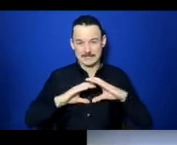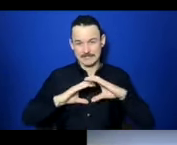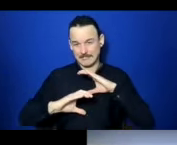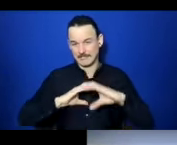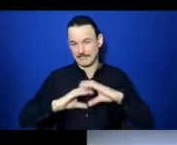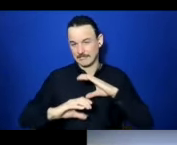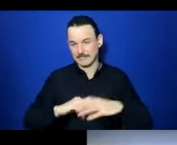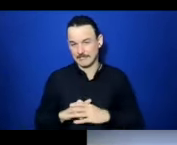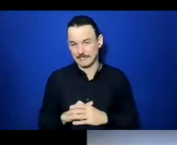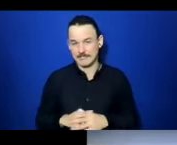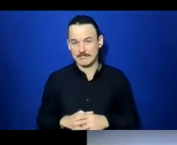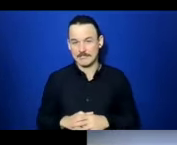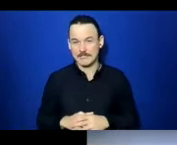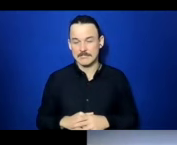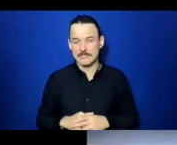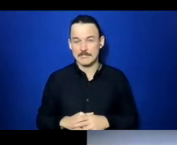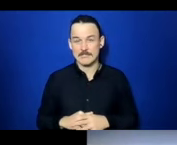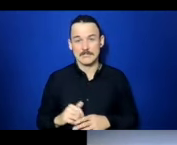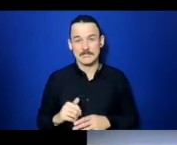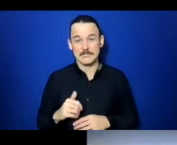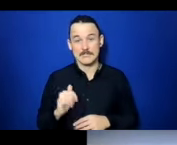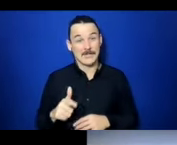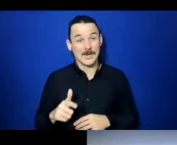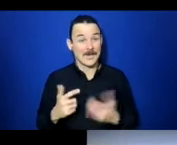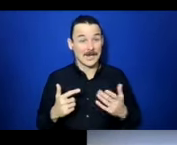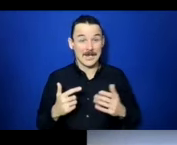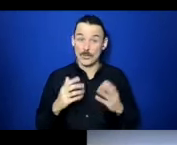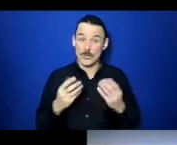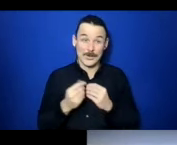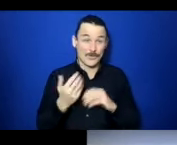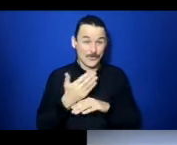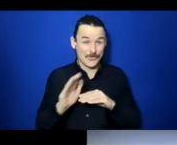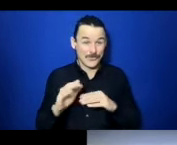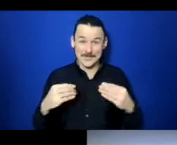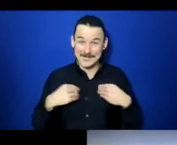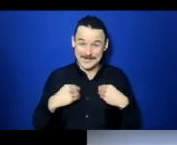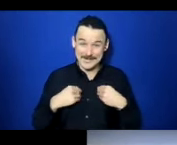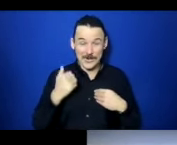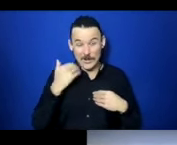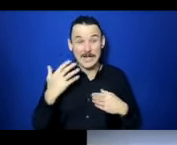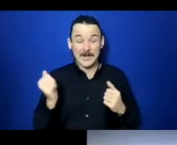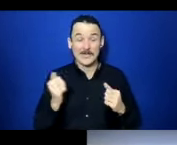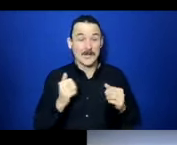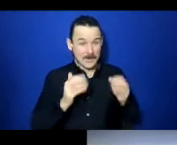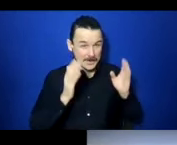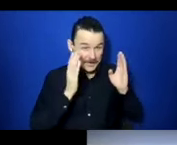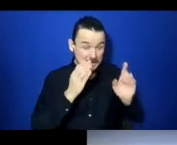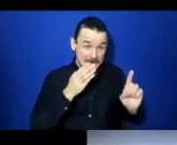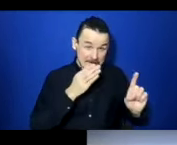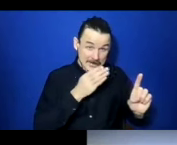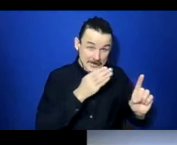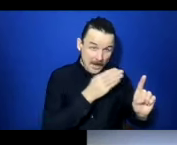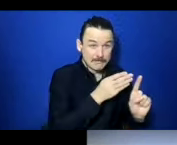have a thousand pivots before you end up with the the right product, whatever that is or you